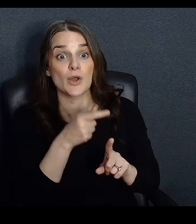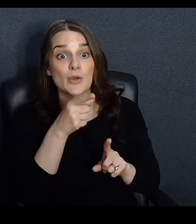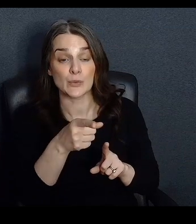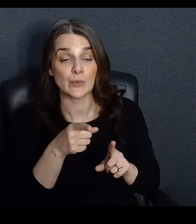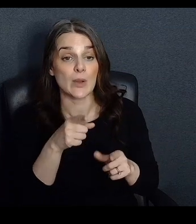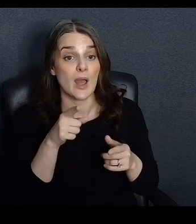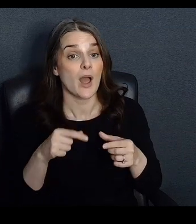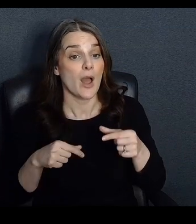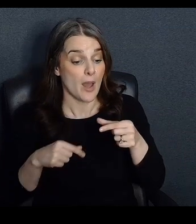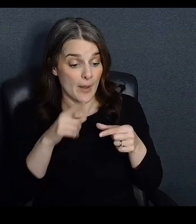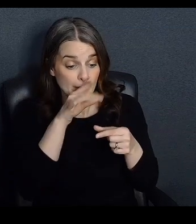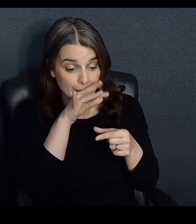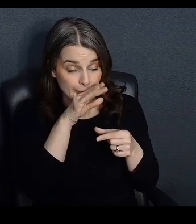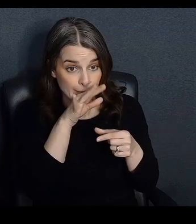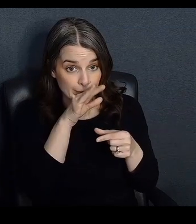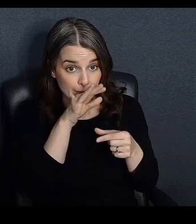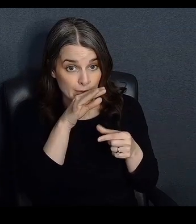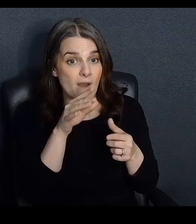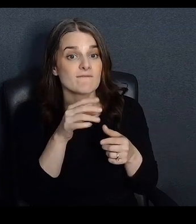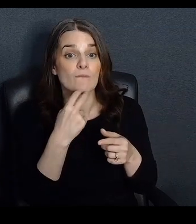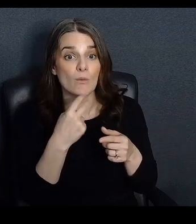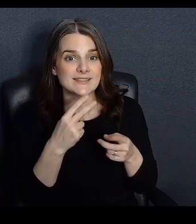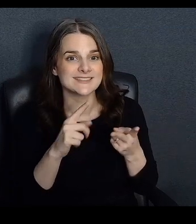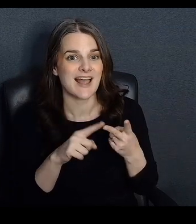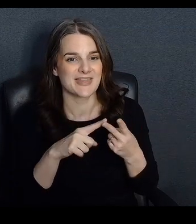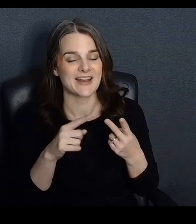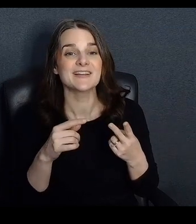You use the pen both to record your voice and to play it back.